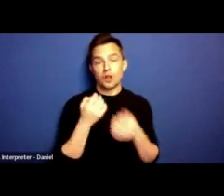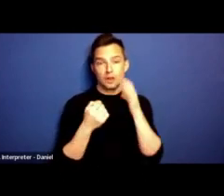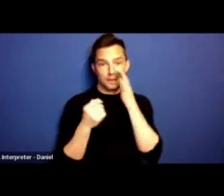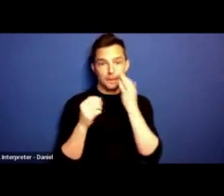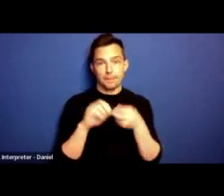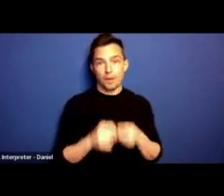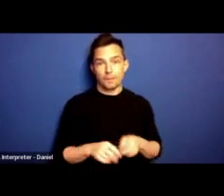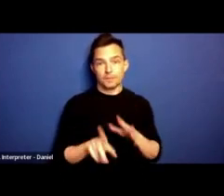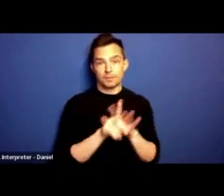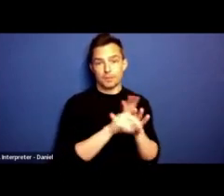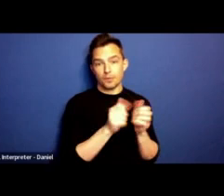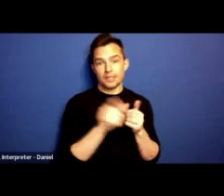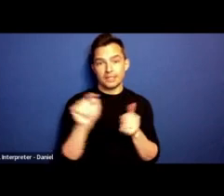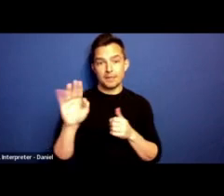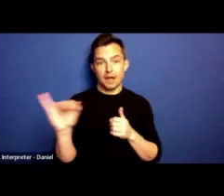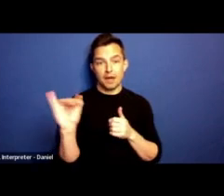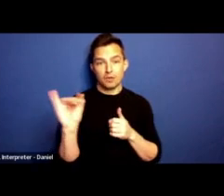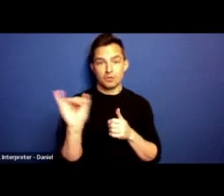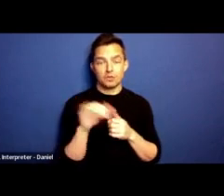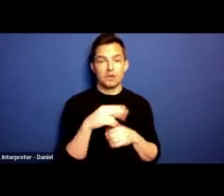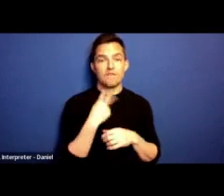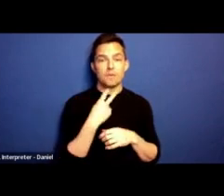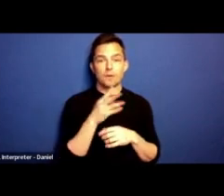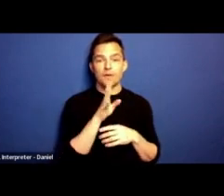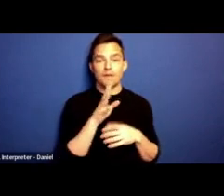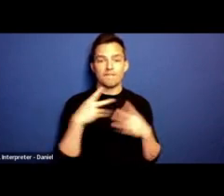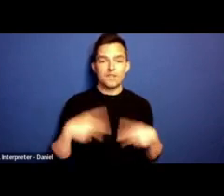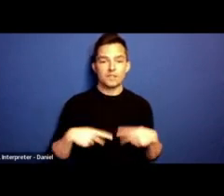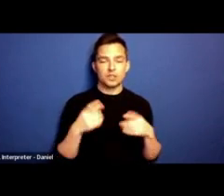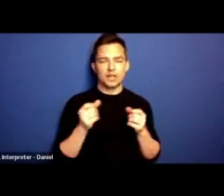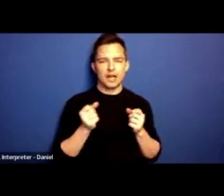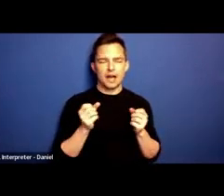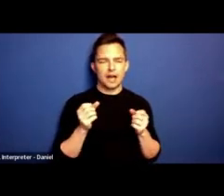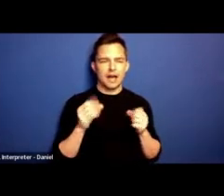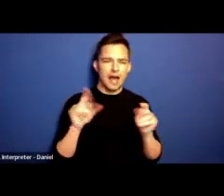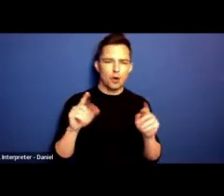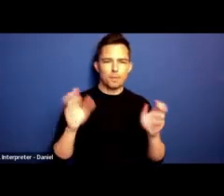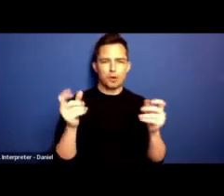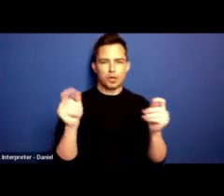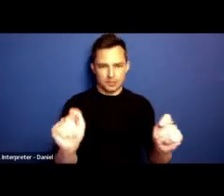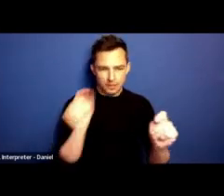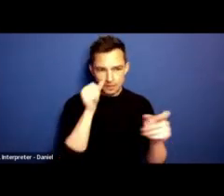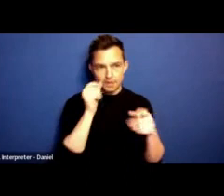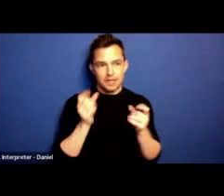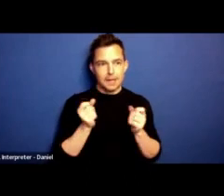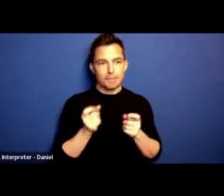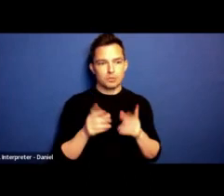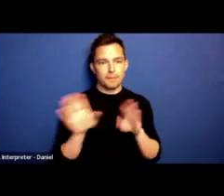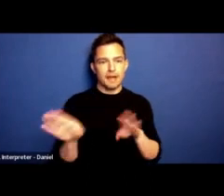that come with TBI are verbal and physical outbursts, poor judgment, inhibition, impulsive behavior, negativity